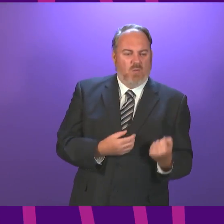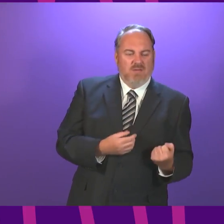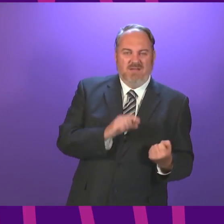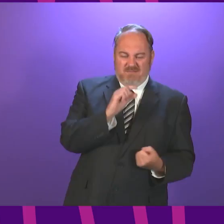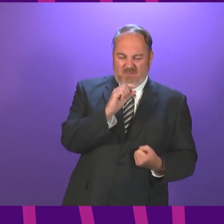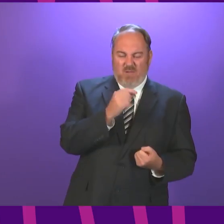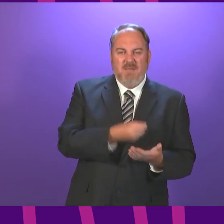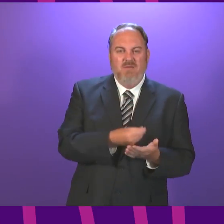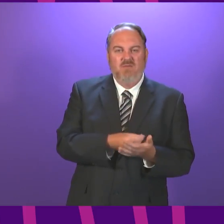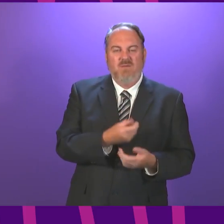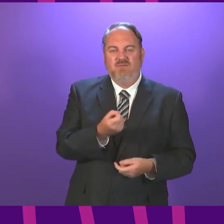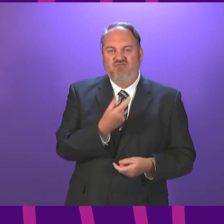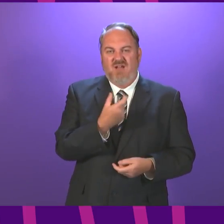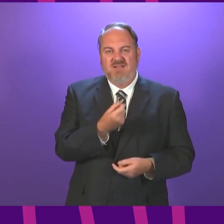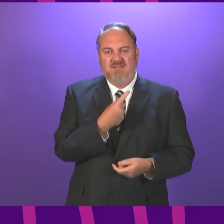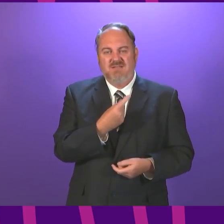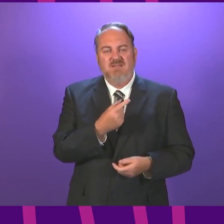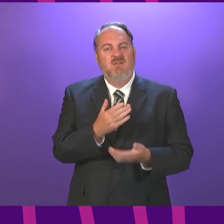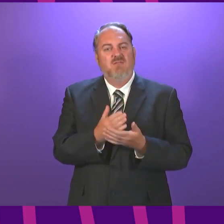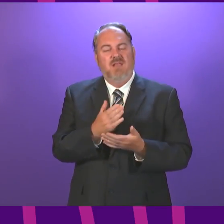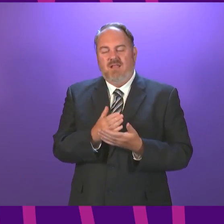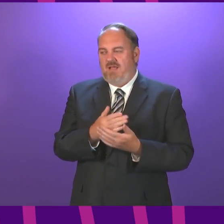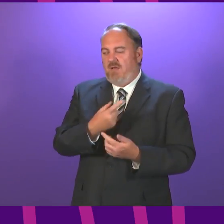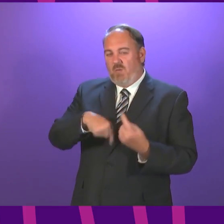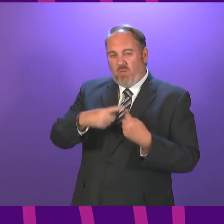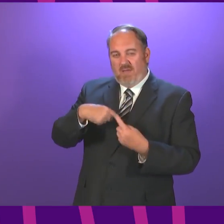In March, at the second time of our asking, the Scottish Government finally agreed to